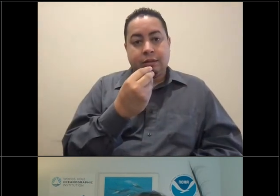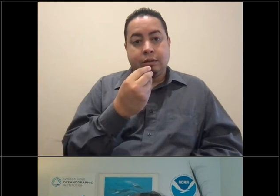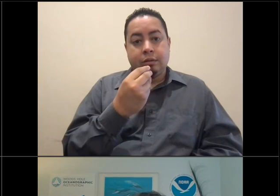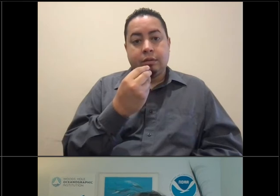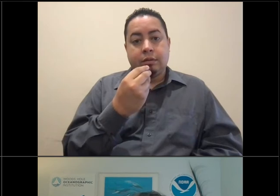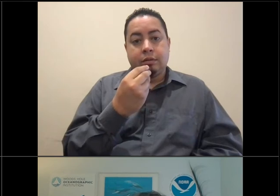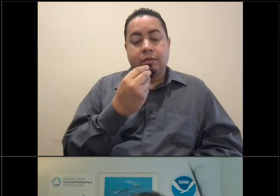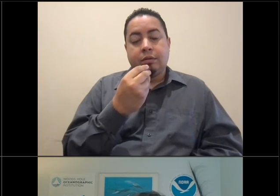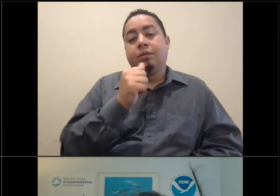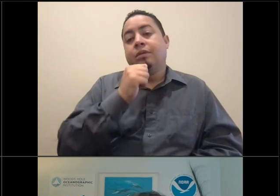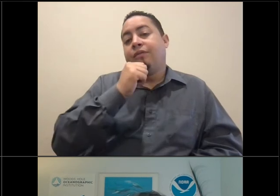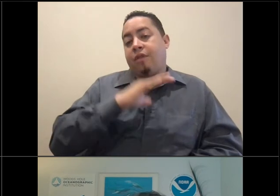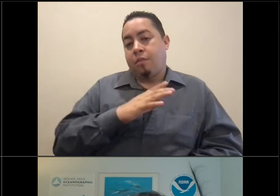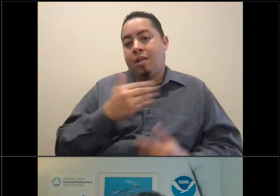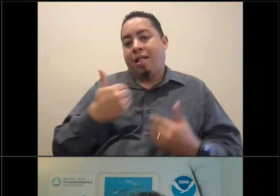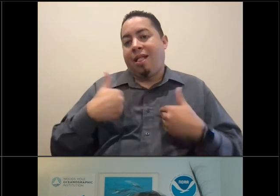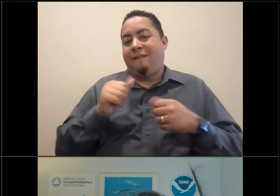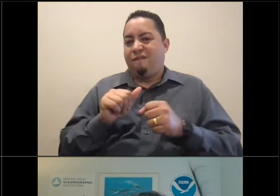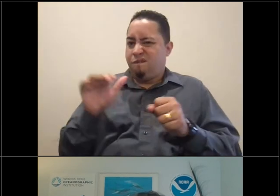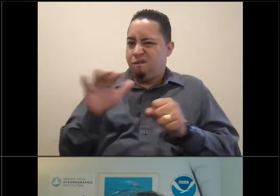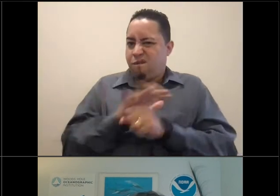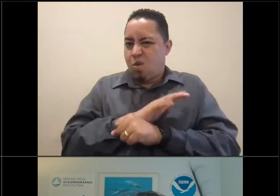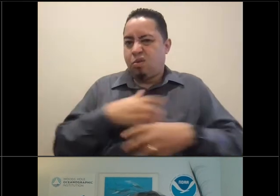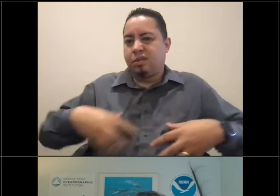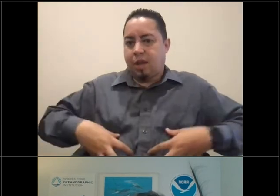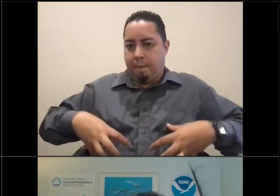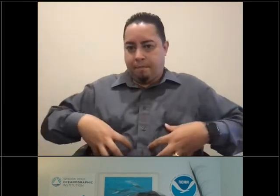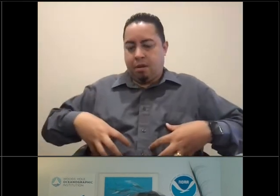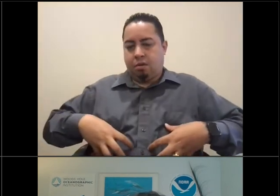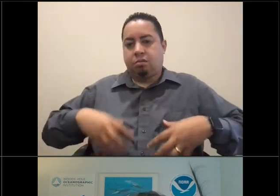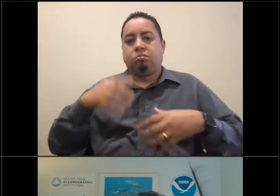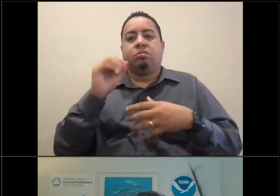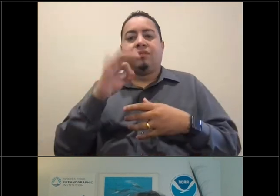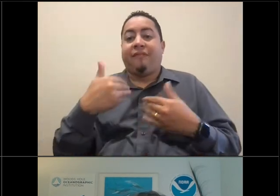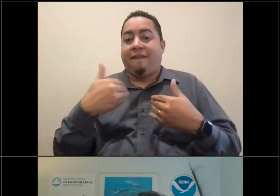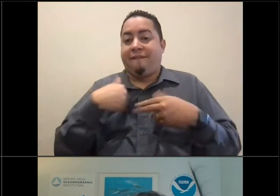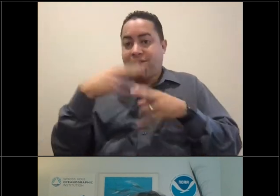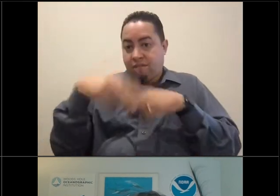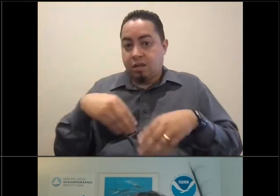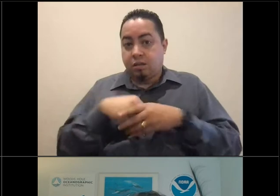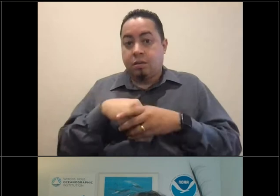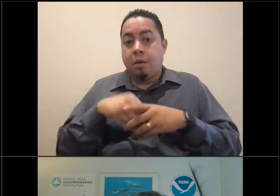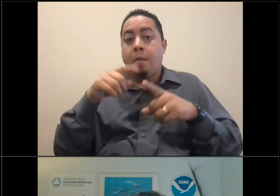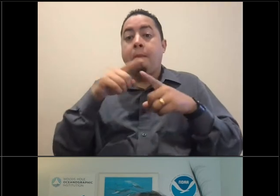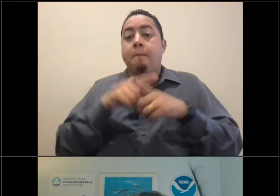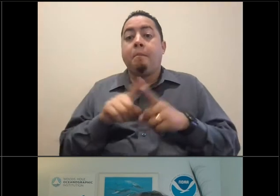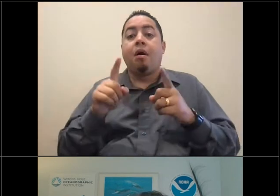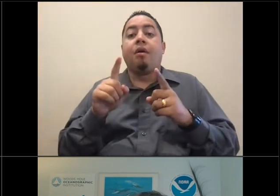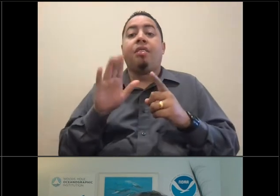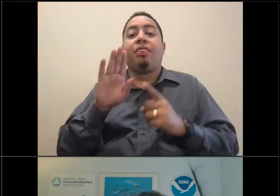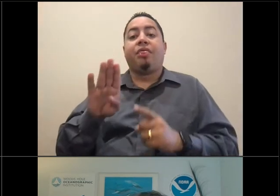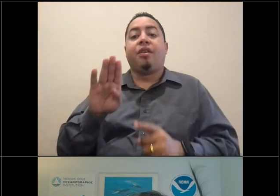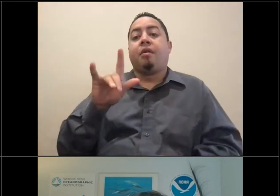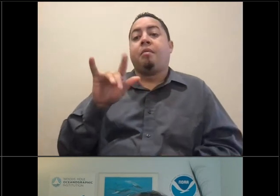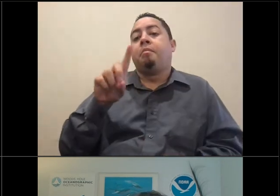will have very full stomachs if they have eggs, but their swim bladder also extends, so sometimes it's tricky. You might look at a fish and think,